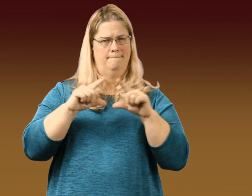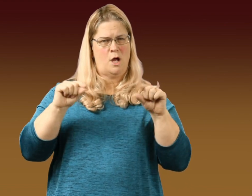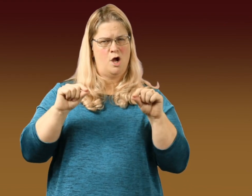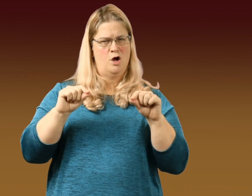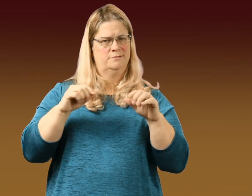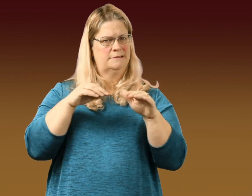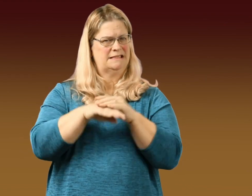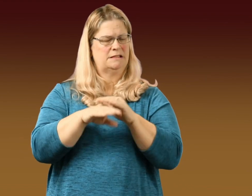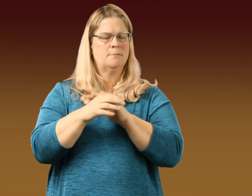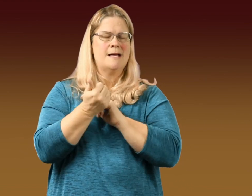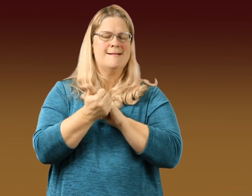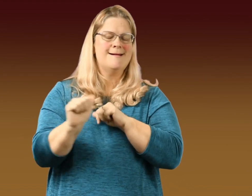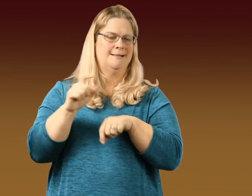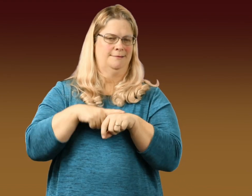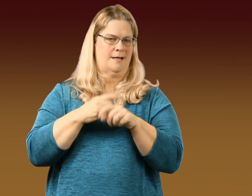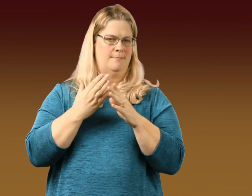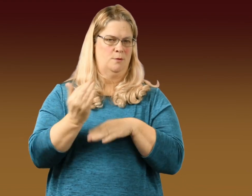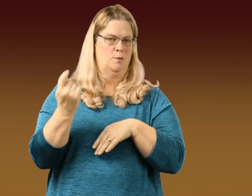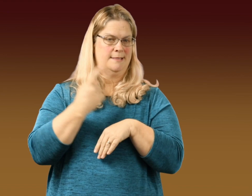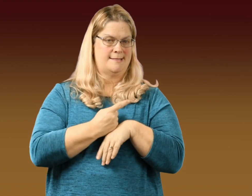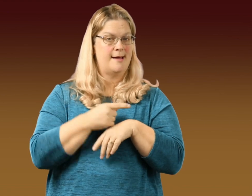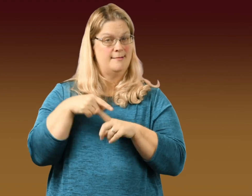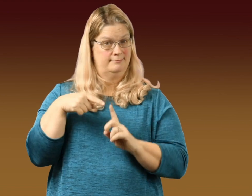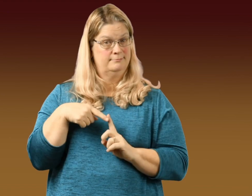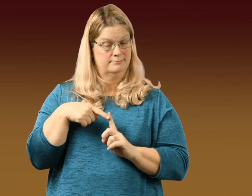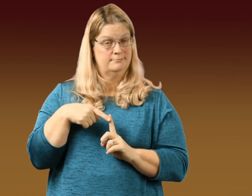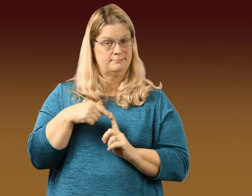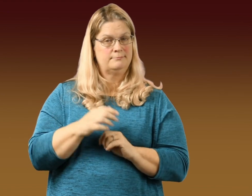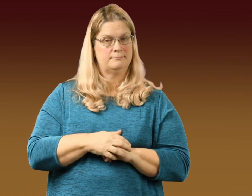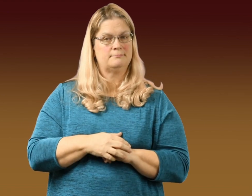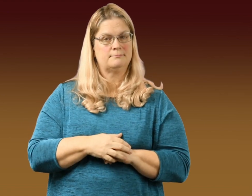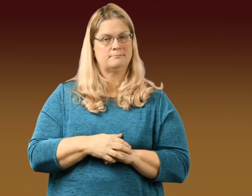or granola bars that are accessible at any time throughout the day.